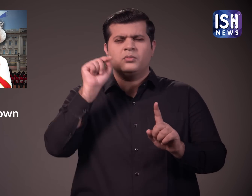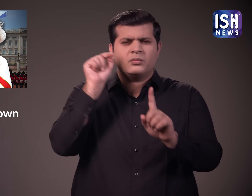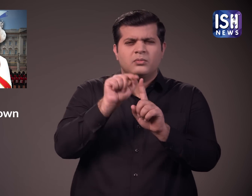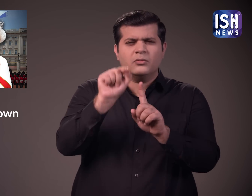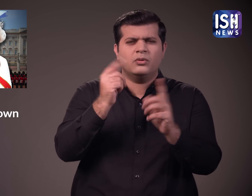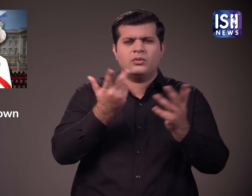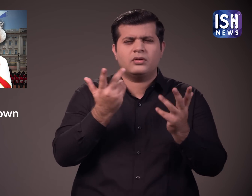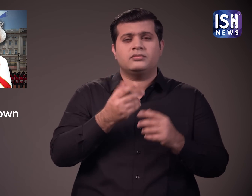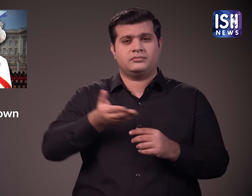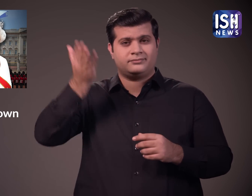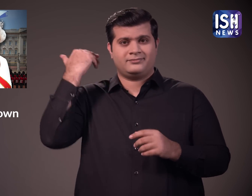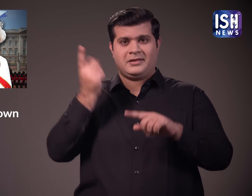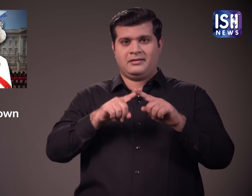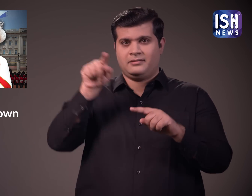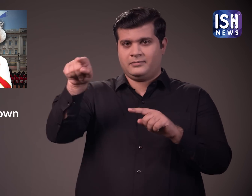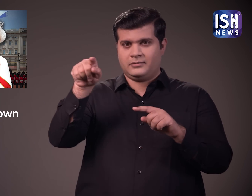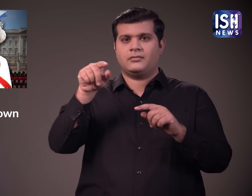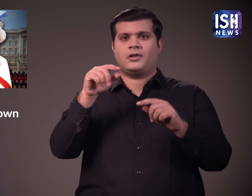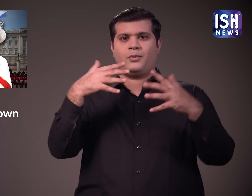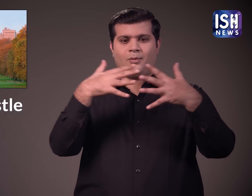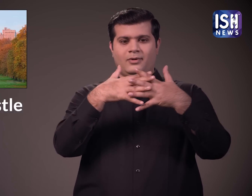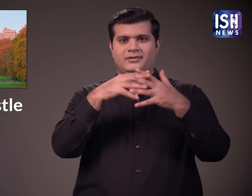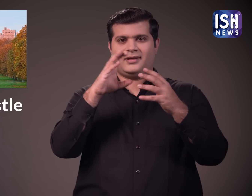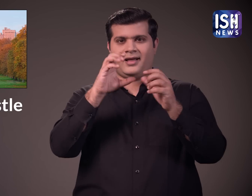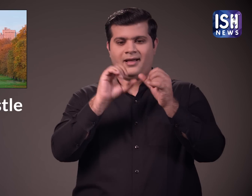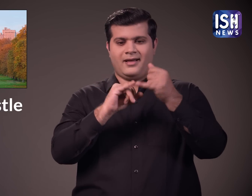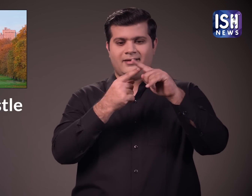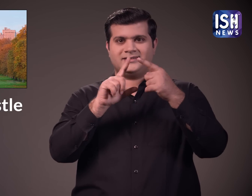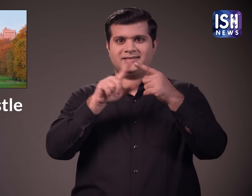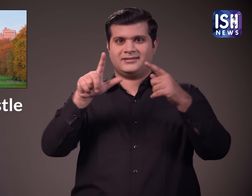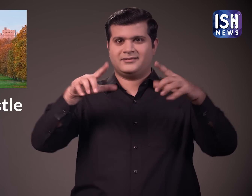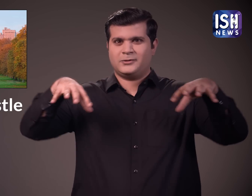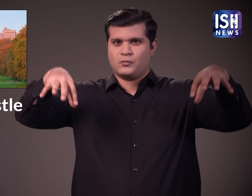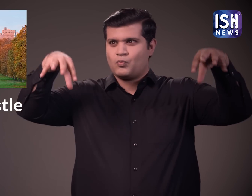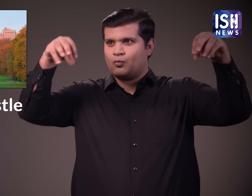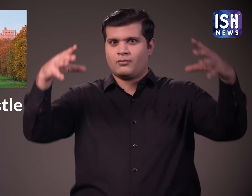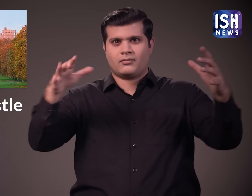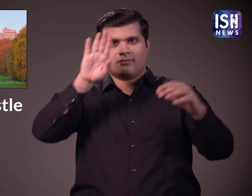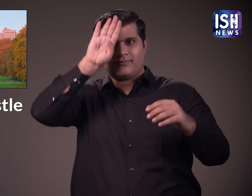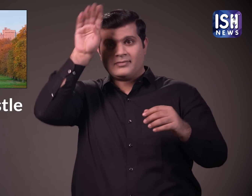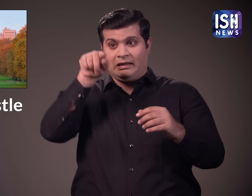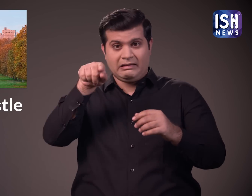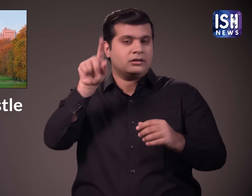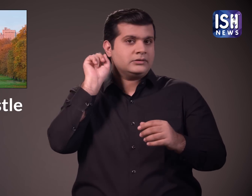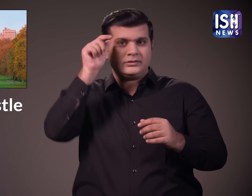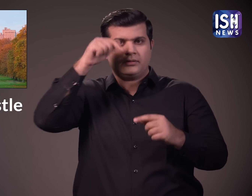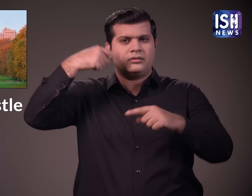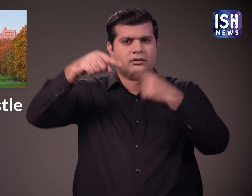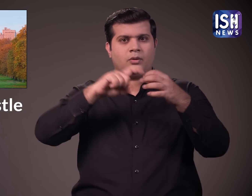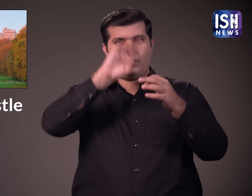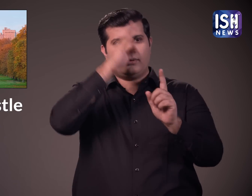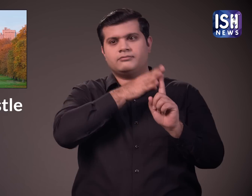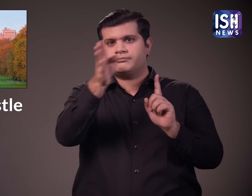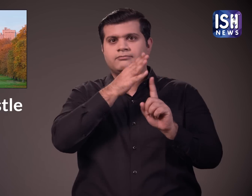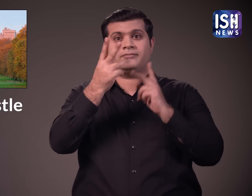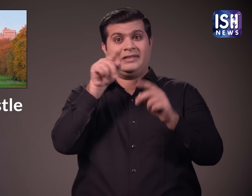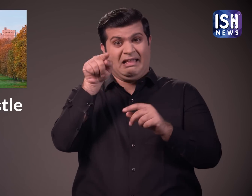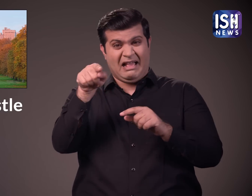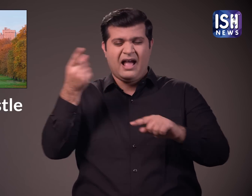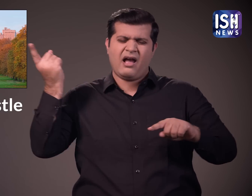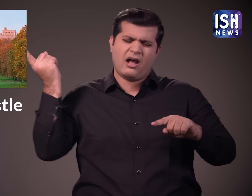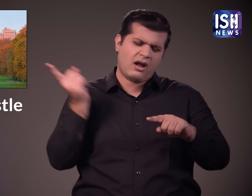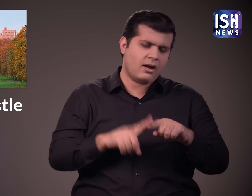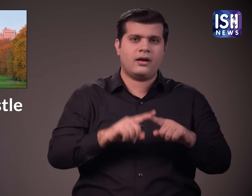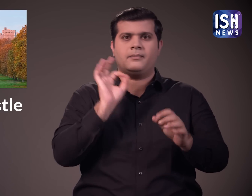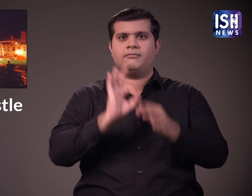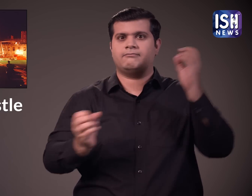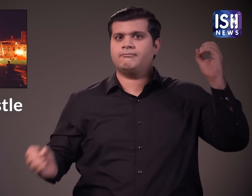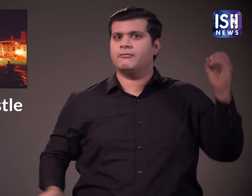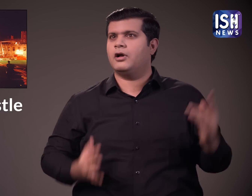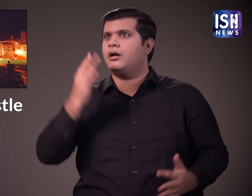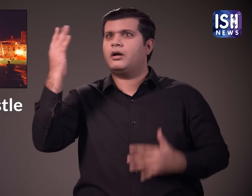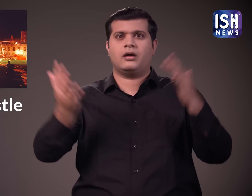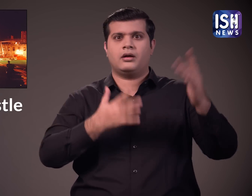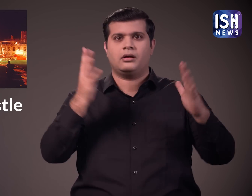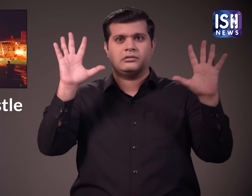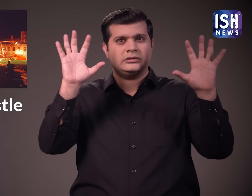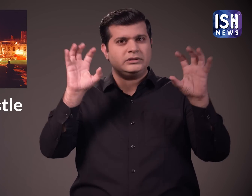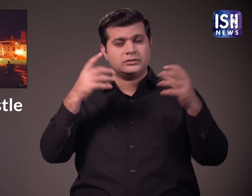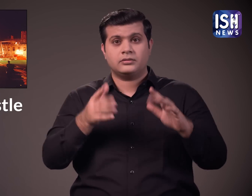This was because Windsor Castle, the Queen's weekend residence, was destroyed in fire.